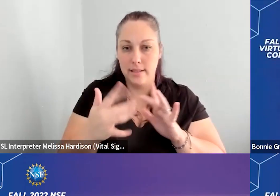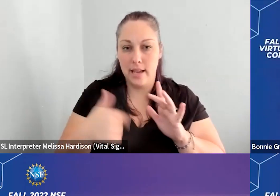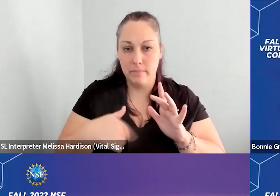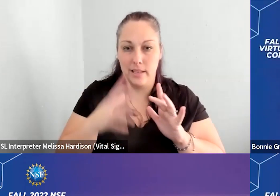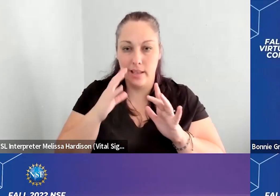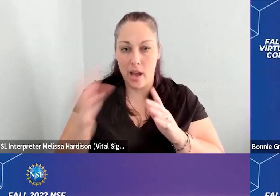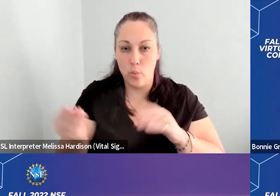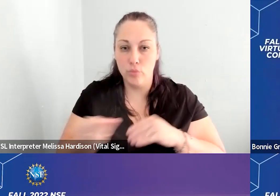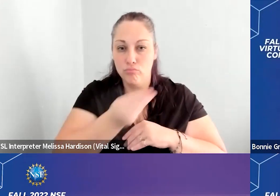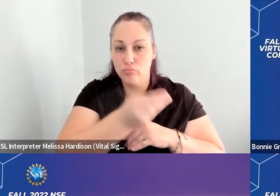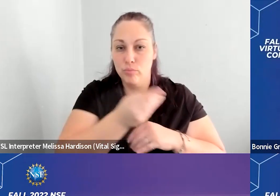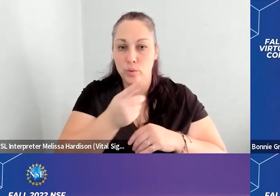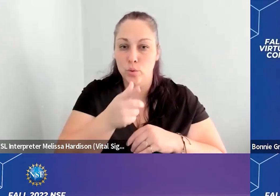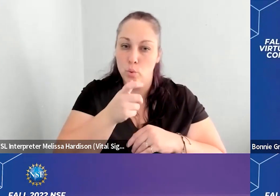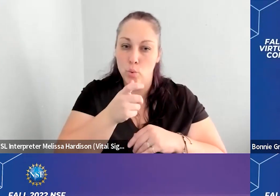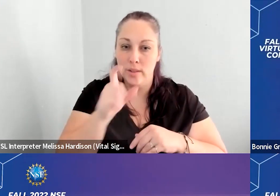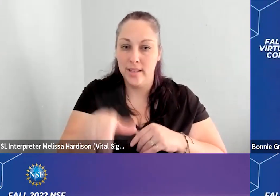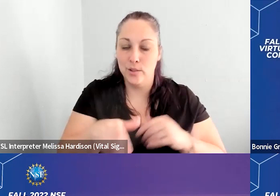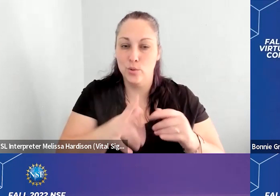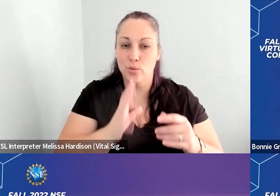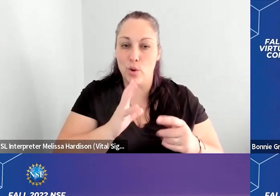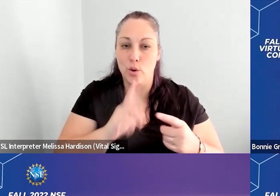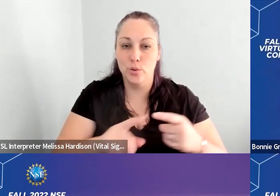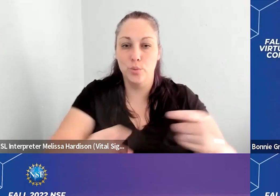Beth Strausser: Okay. Alright. Great.